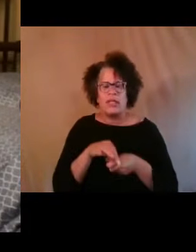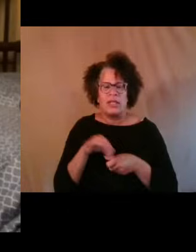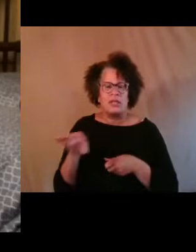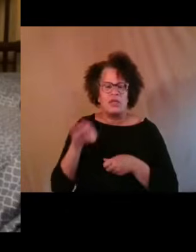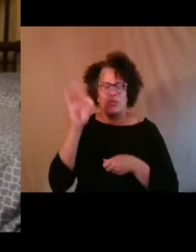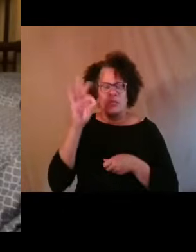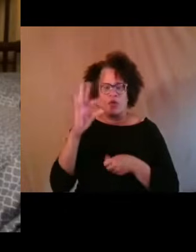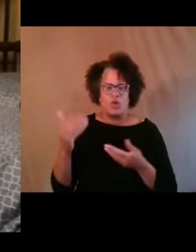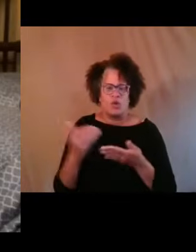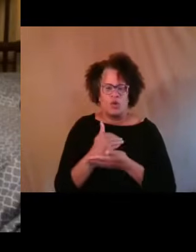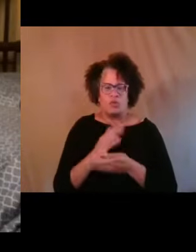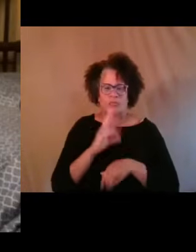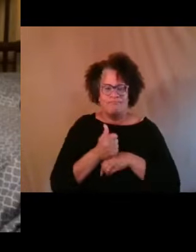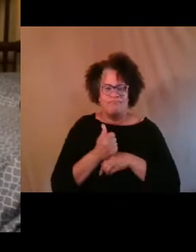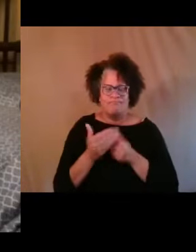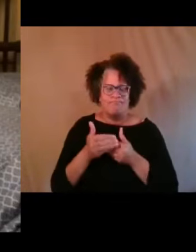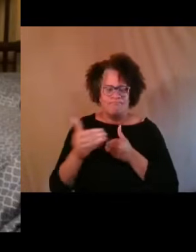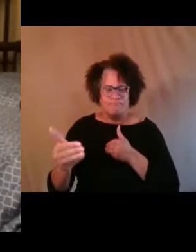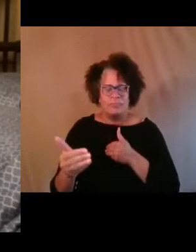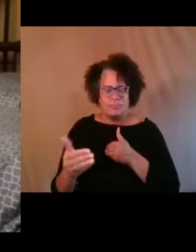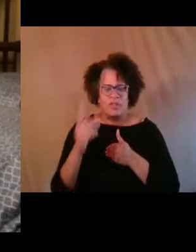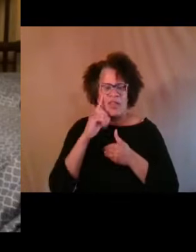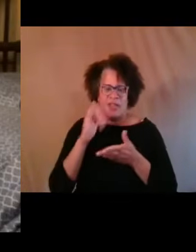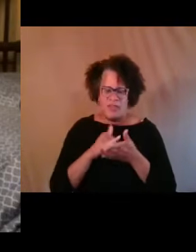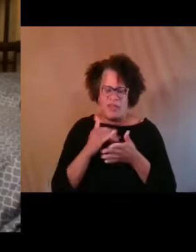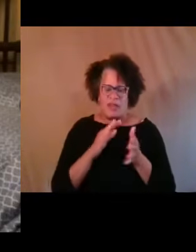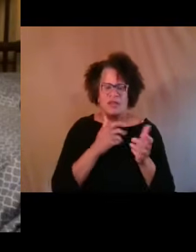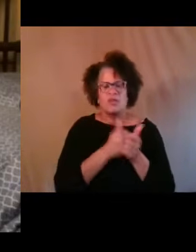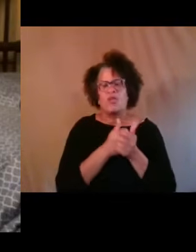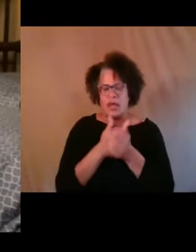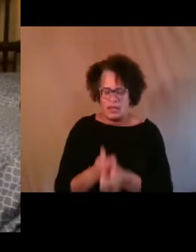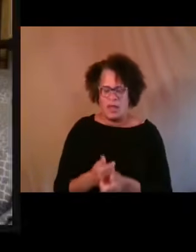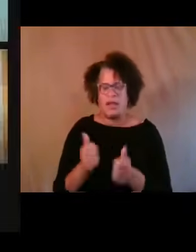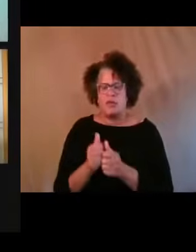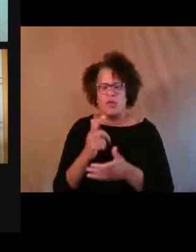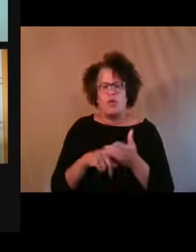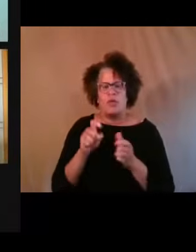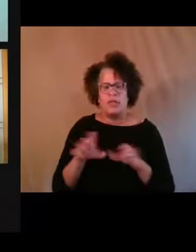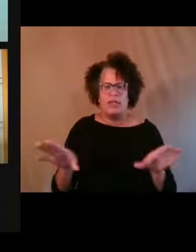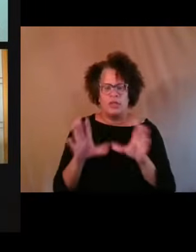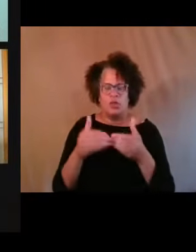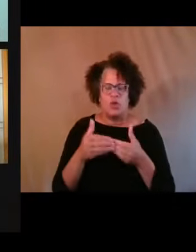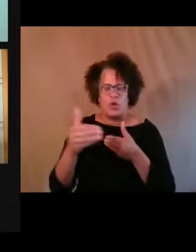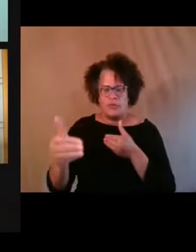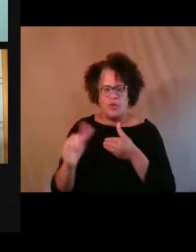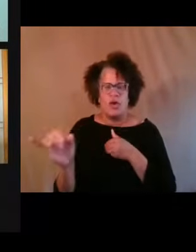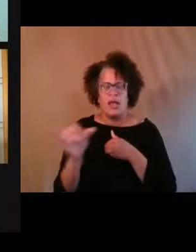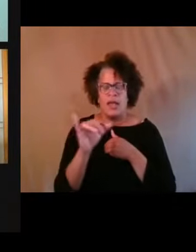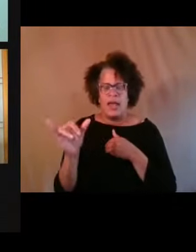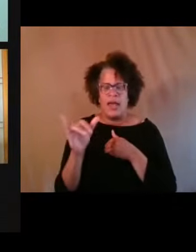And I think that's right in line with where we need to go in terms of healing ourselves.